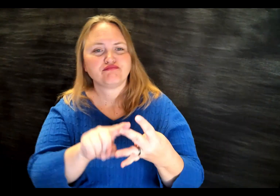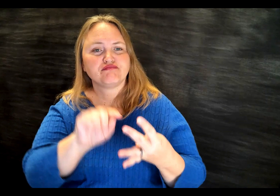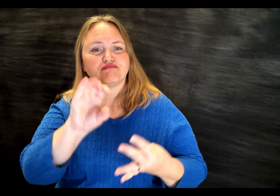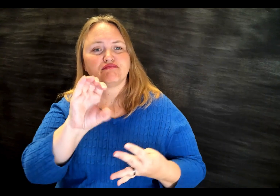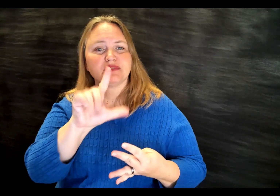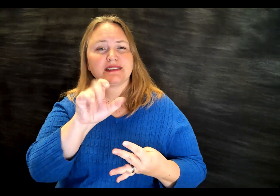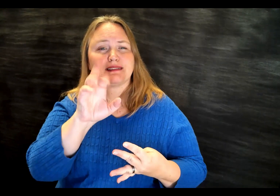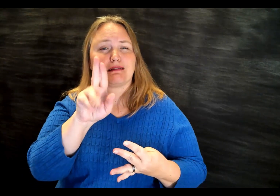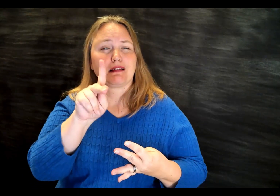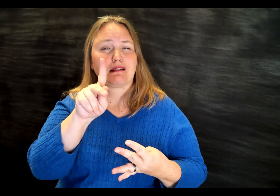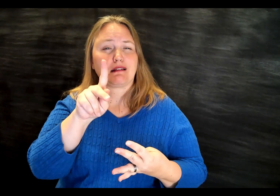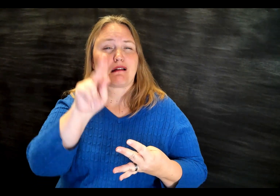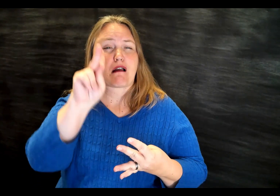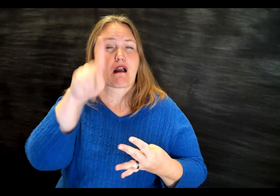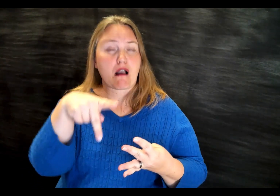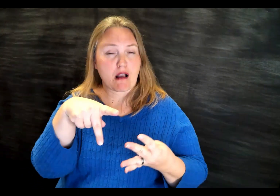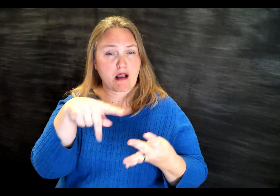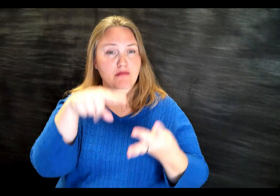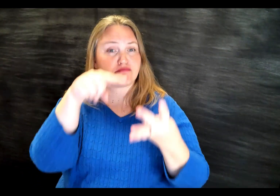How I you use ClickUp to track grading?